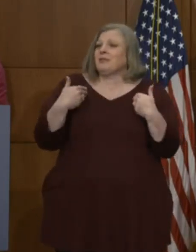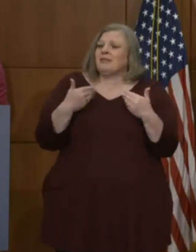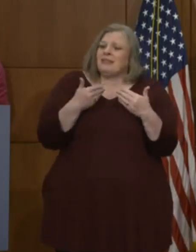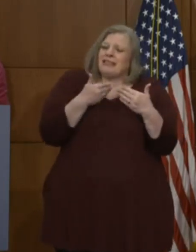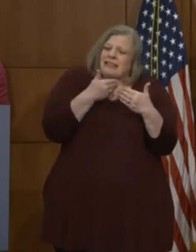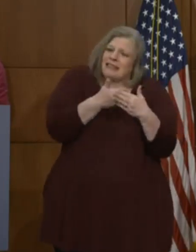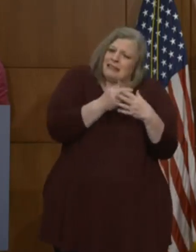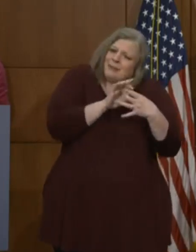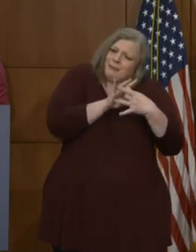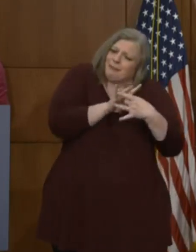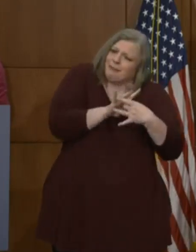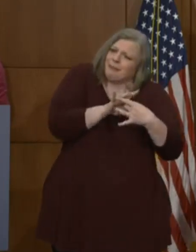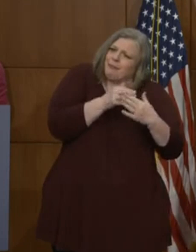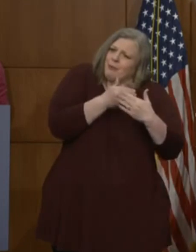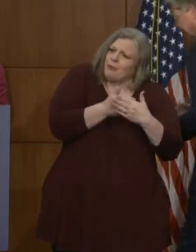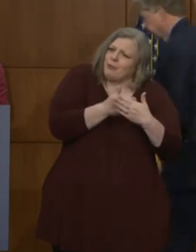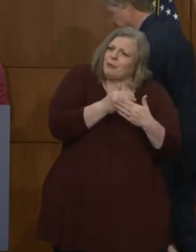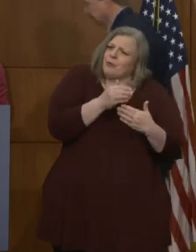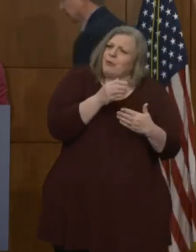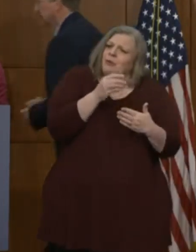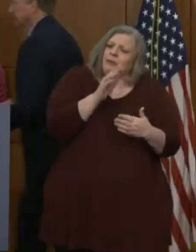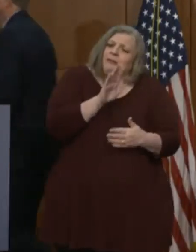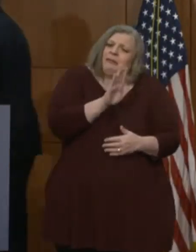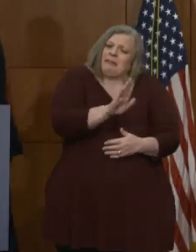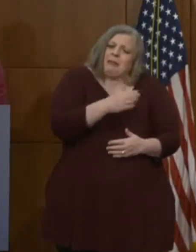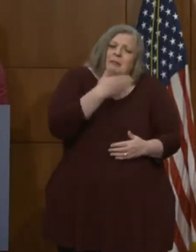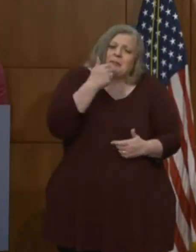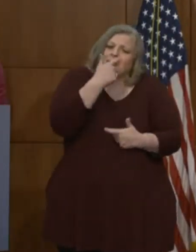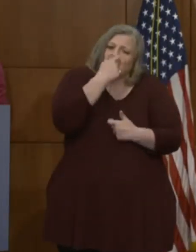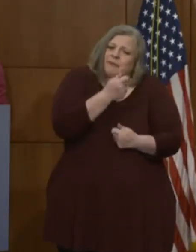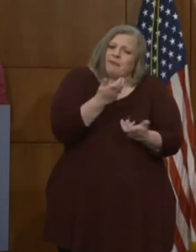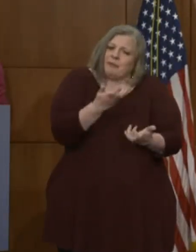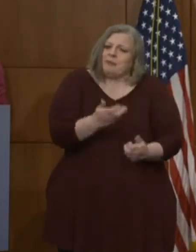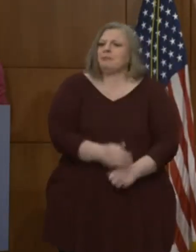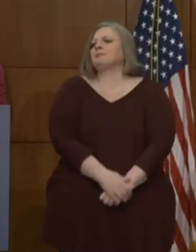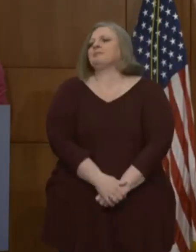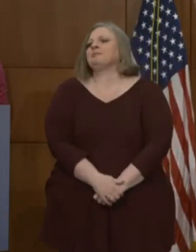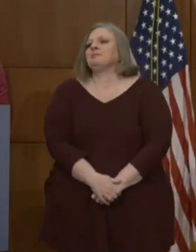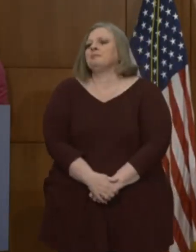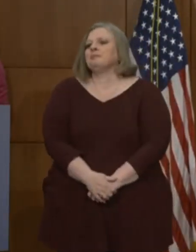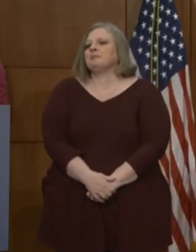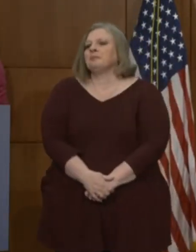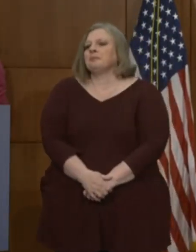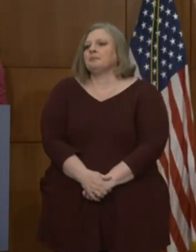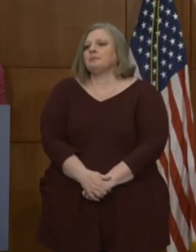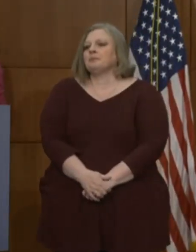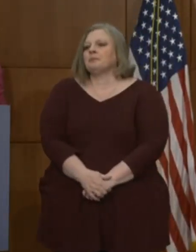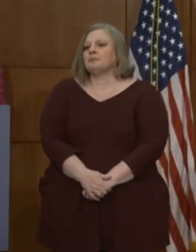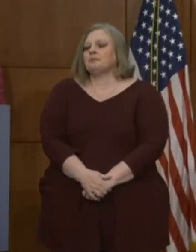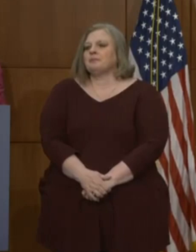THEY WORK WITH THESE KIDS VERY VERY CLOSELY AND WILL DO WHAT VERY CLOSELY AND WILL DO WHAT IS IN THEIR BEST INTEREST.